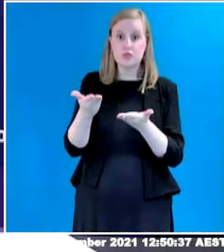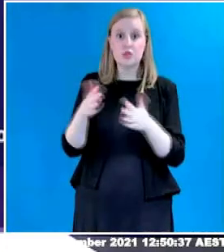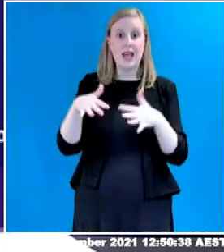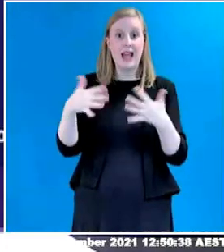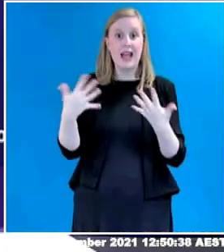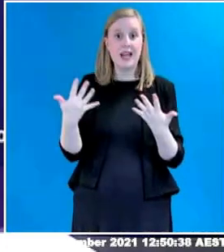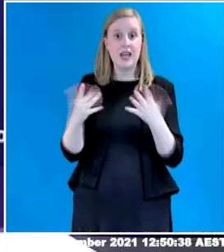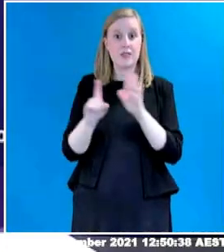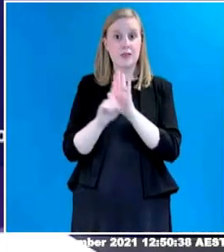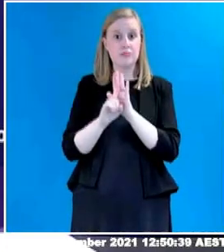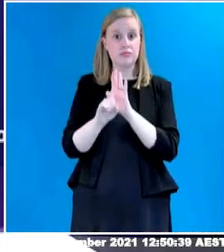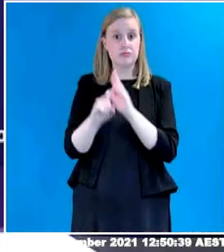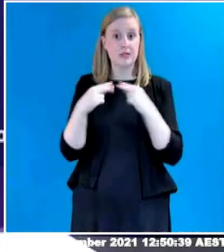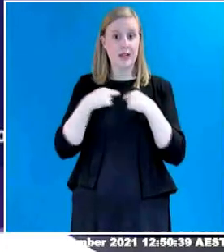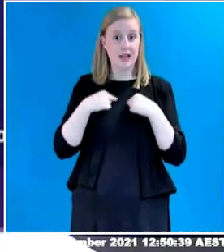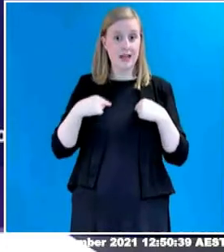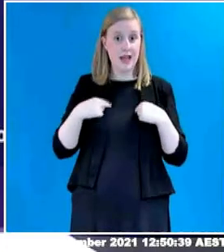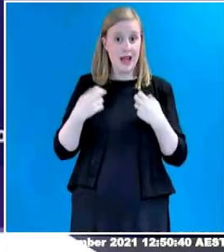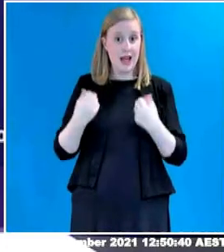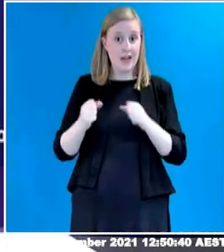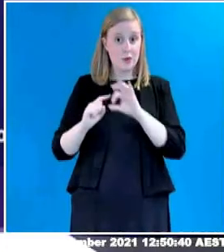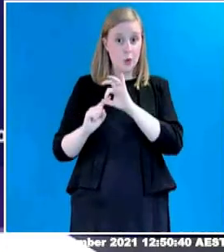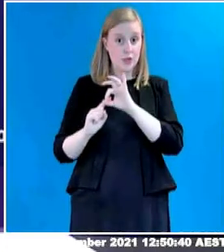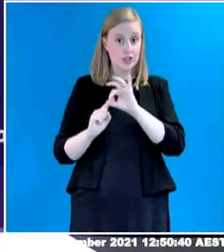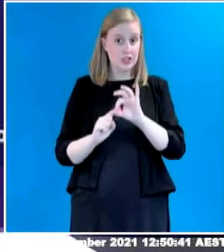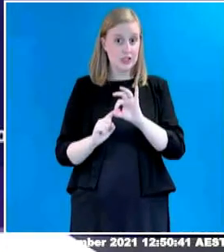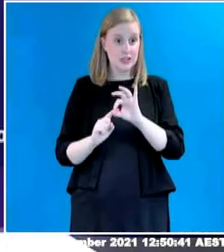If we follow the usual practice, I expect there will not be.